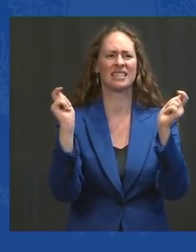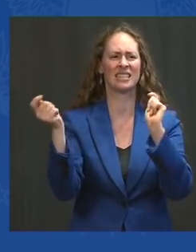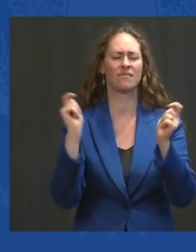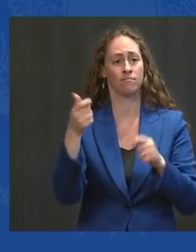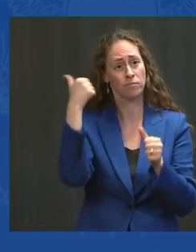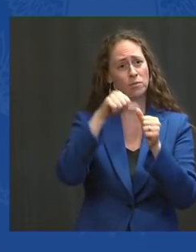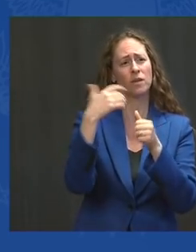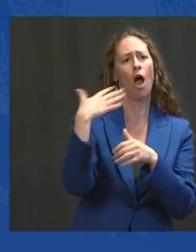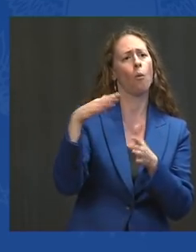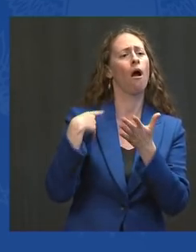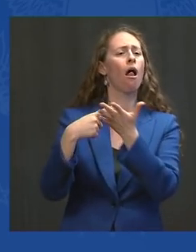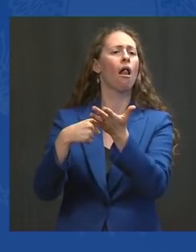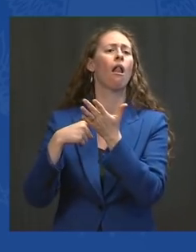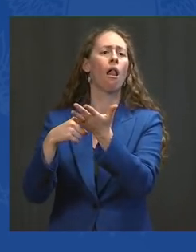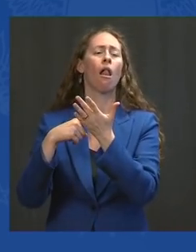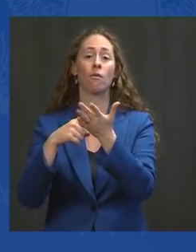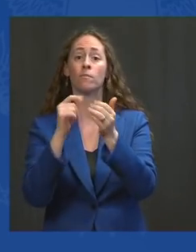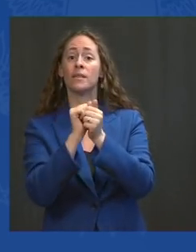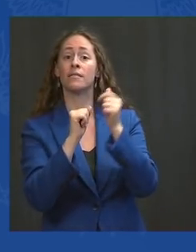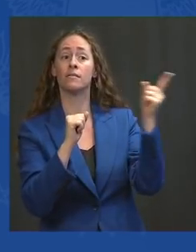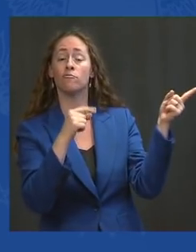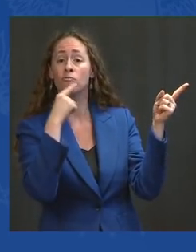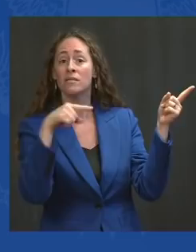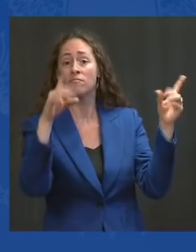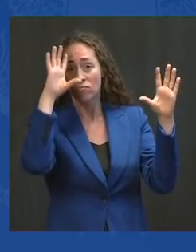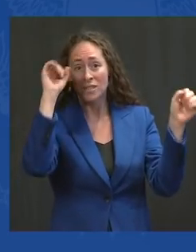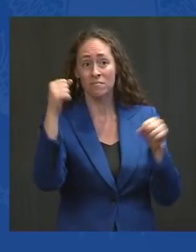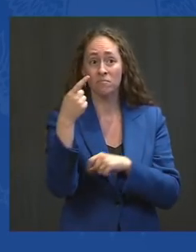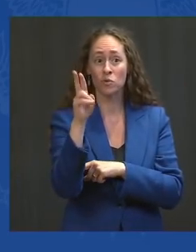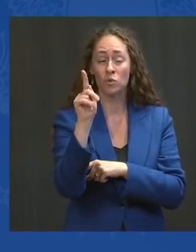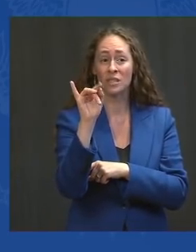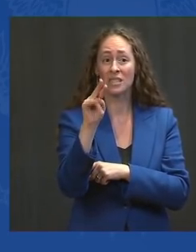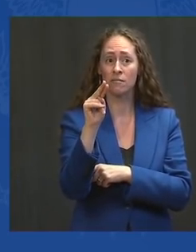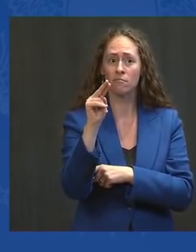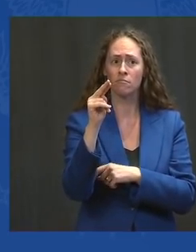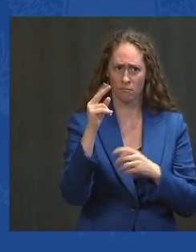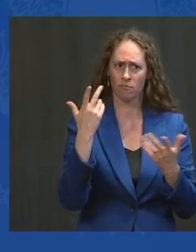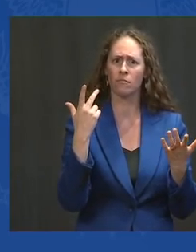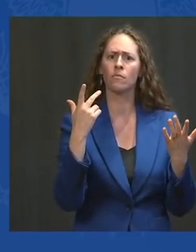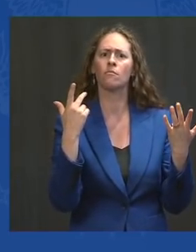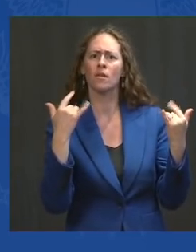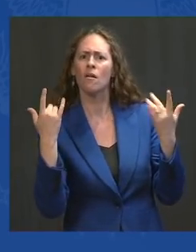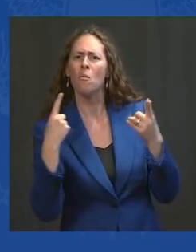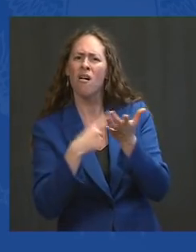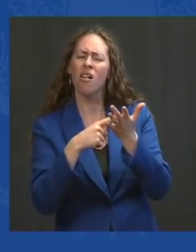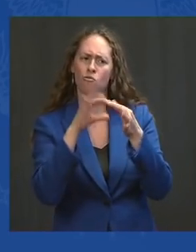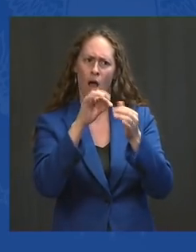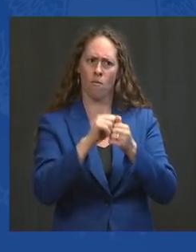but from home. From home. We must ask those who represent us